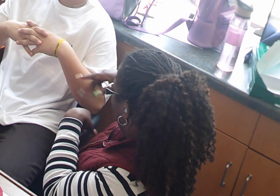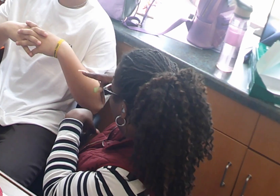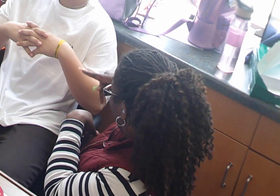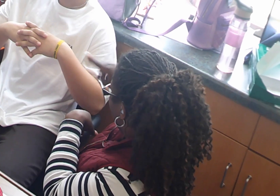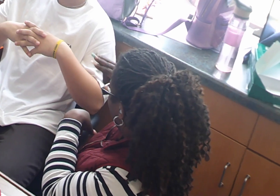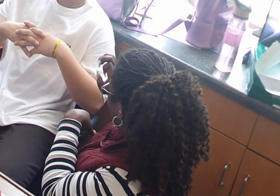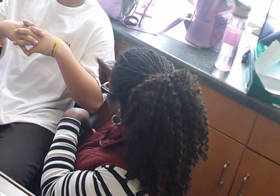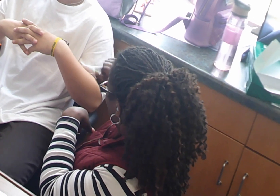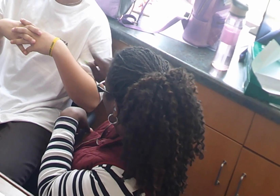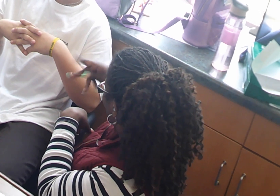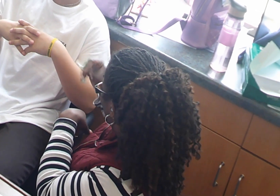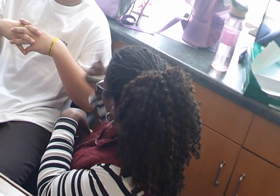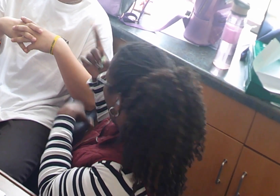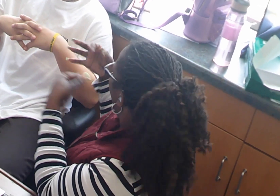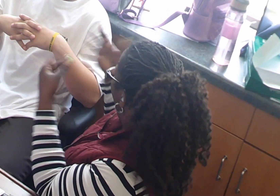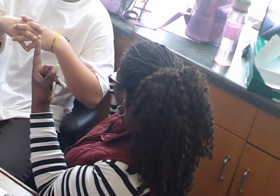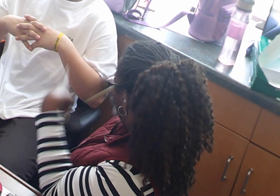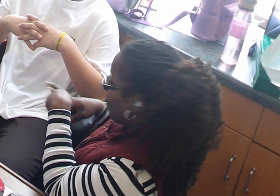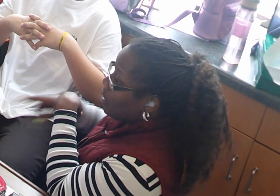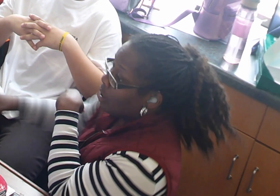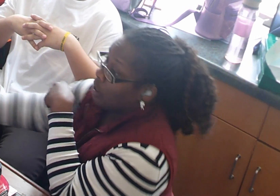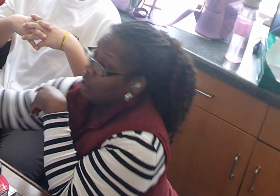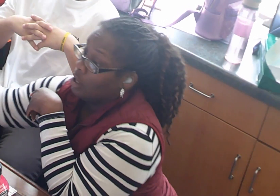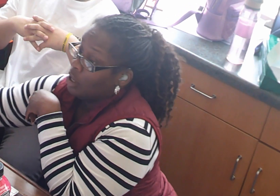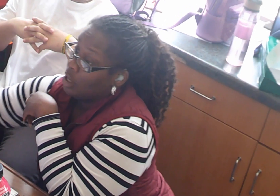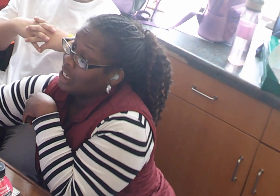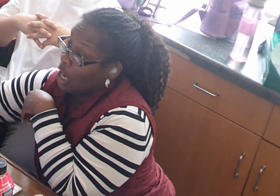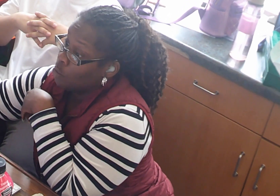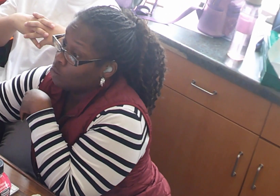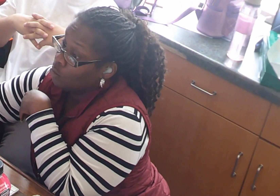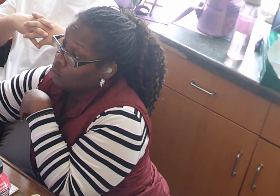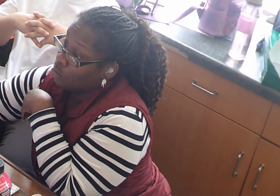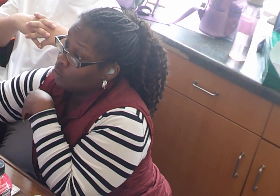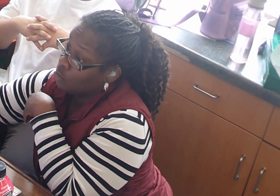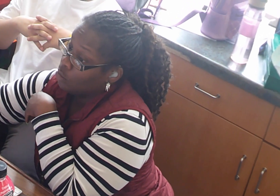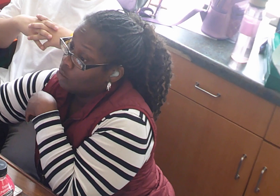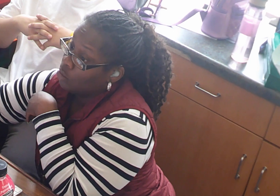Let's move on to what happens during metaphase one.